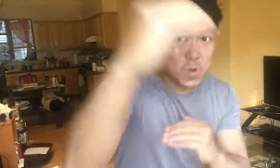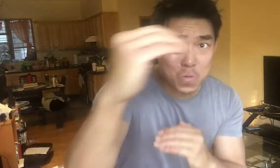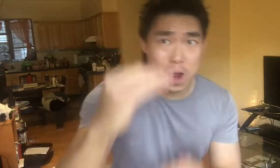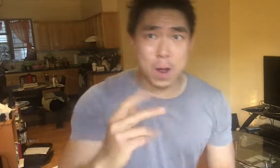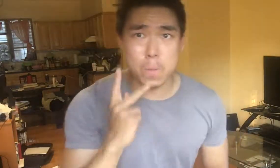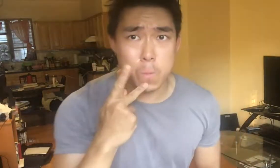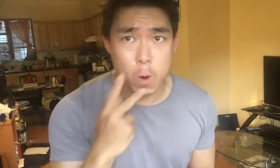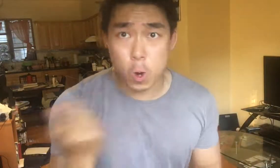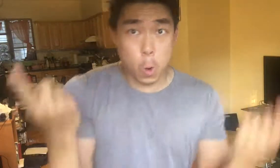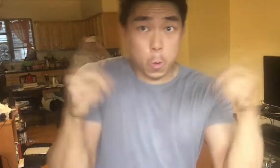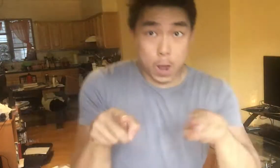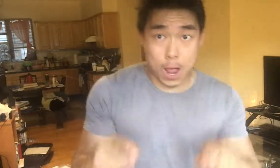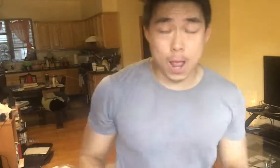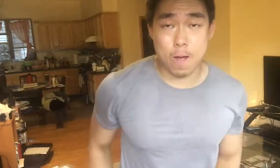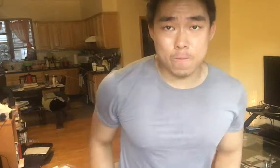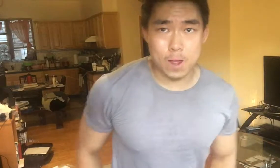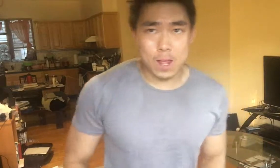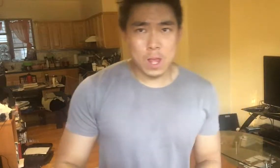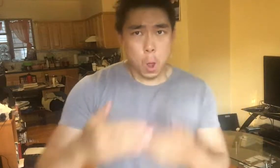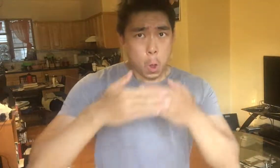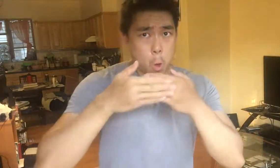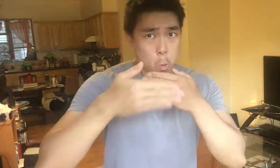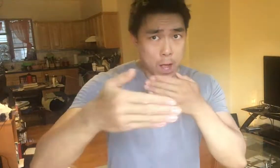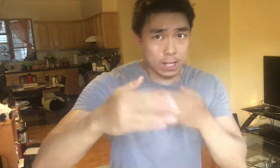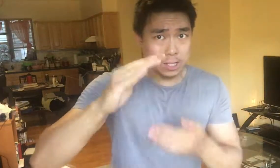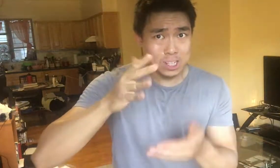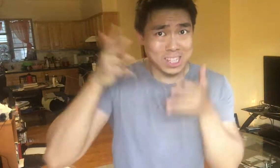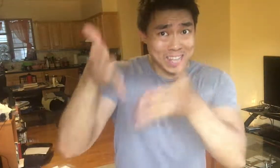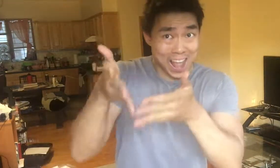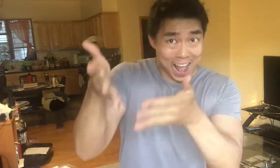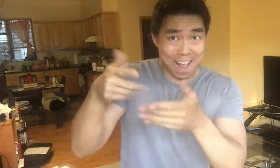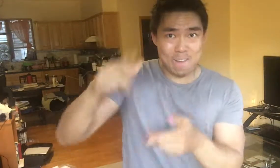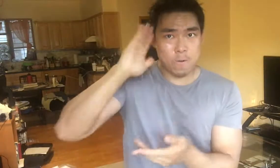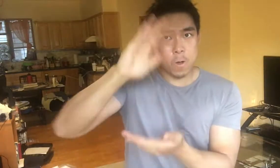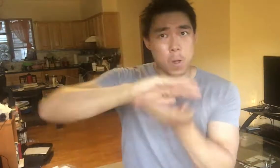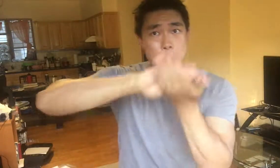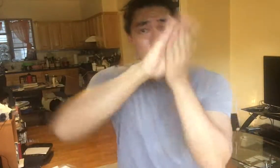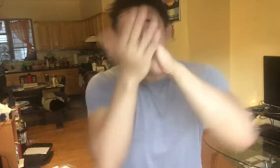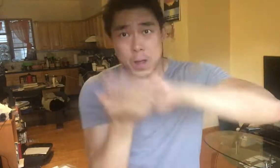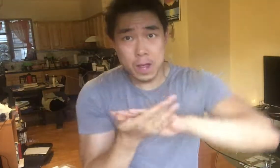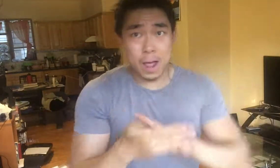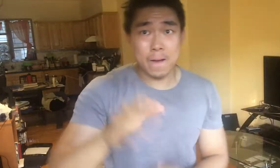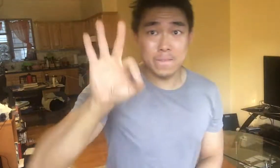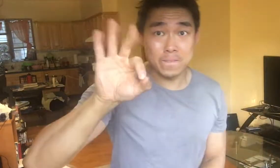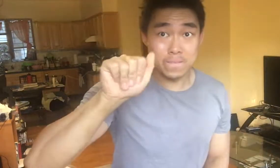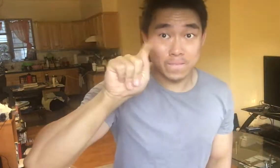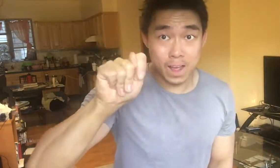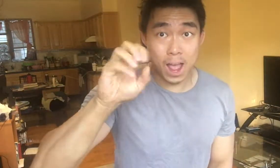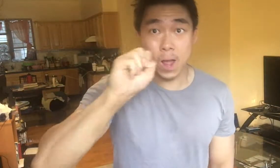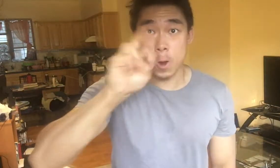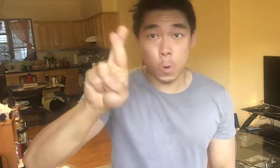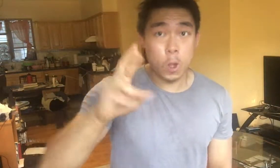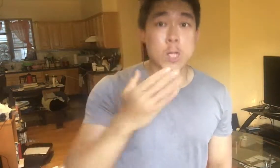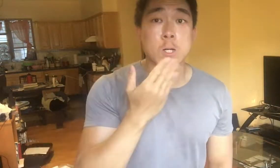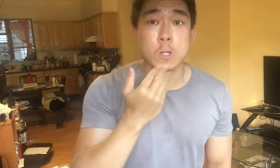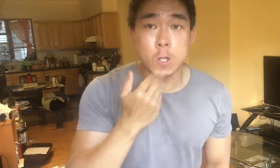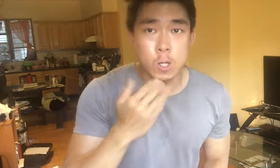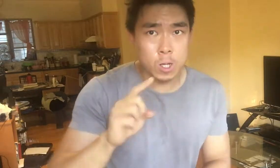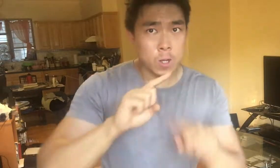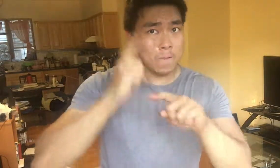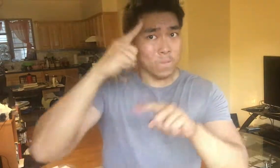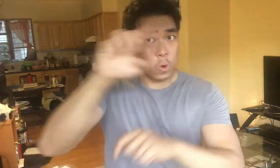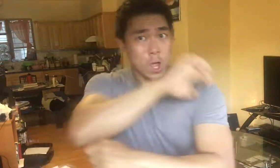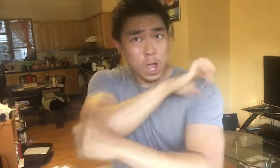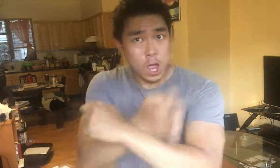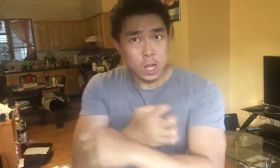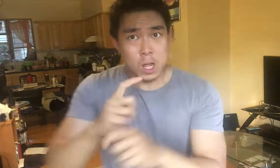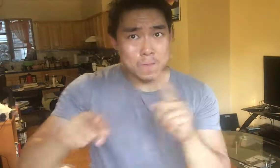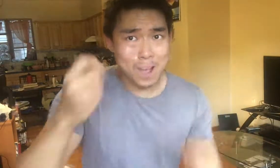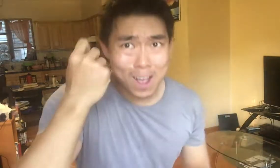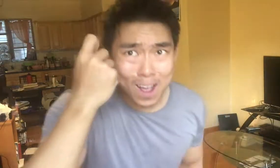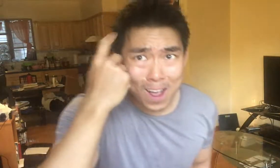If you overeat protein, this extra protein can be converted into sugar or fat in the body.